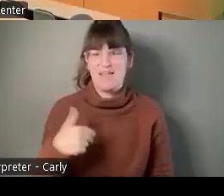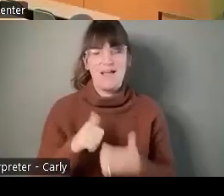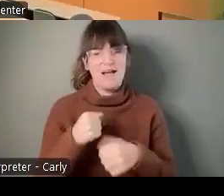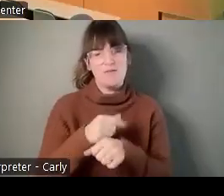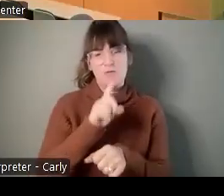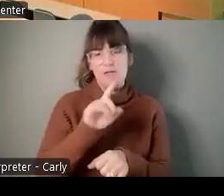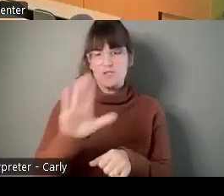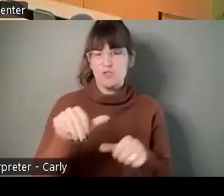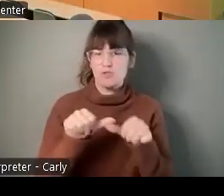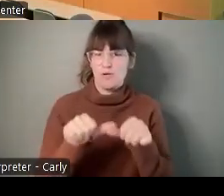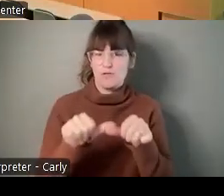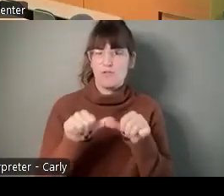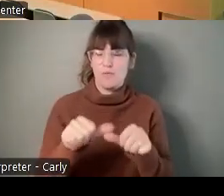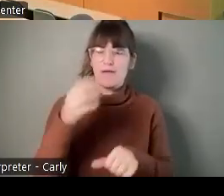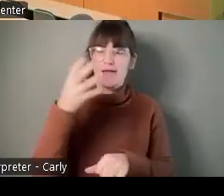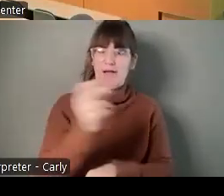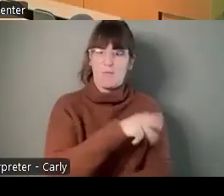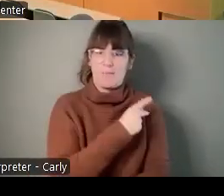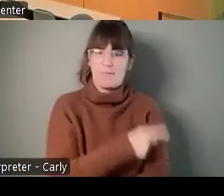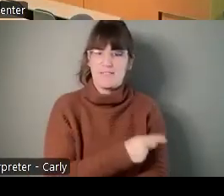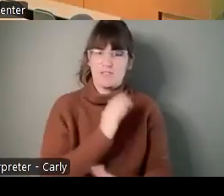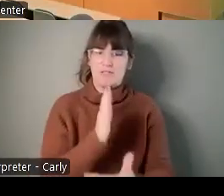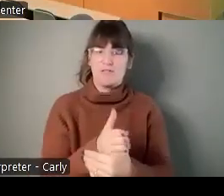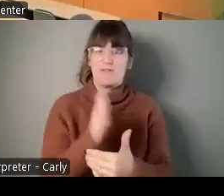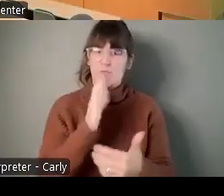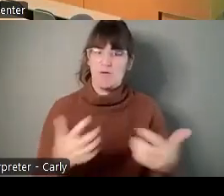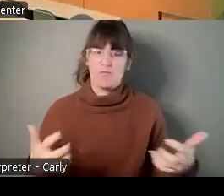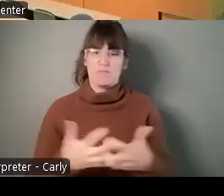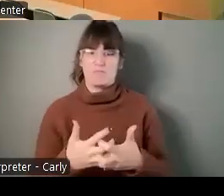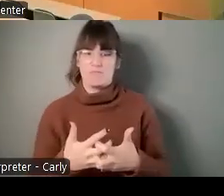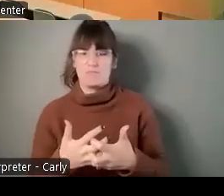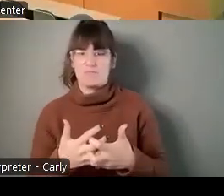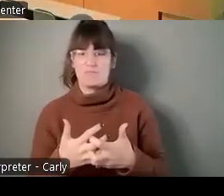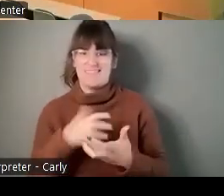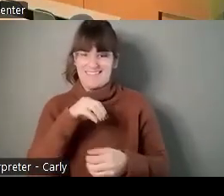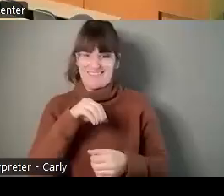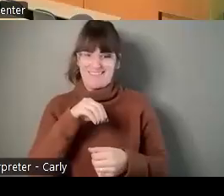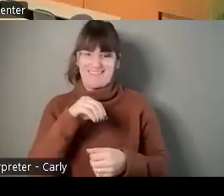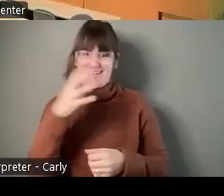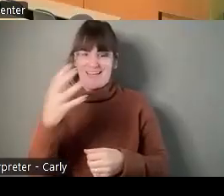outpatient intervention complement the outpatient providers interventions? And after admission, does